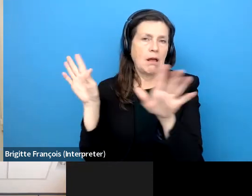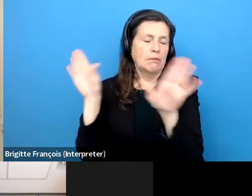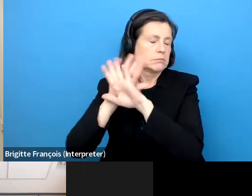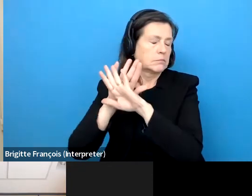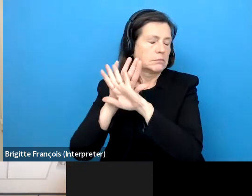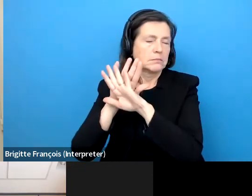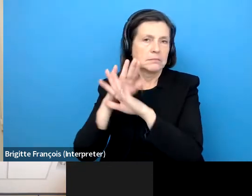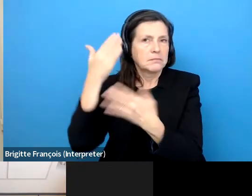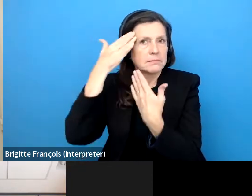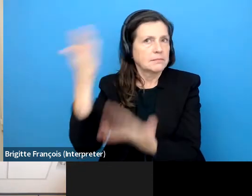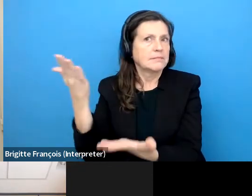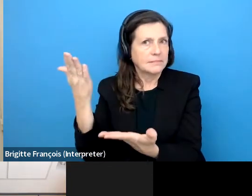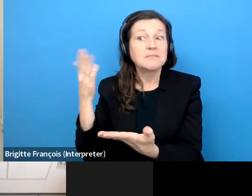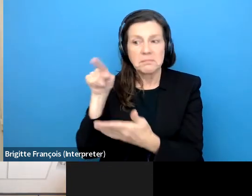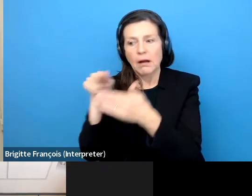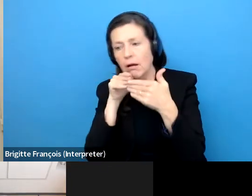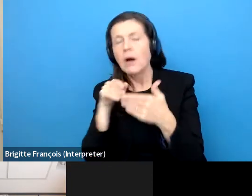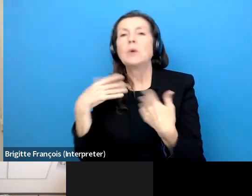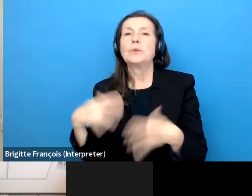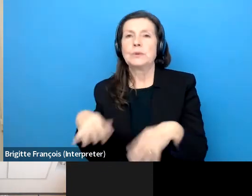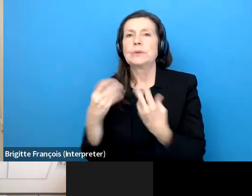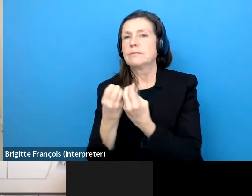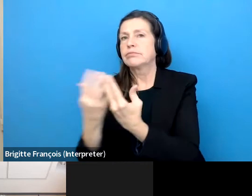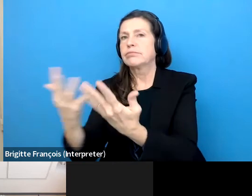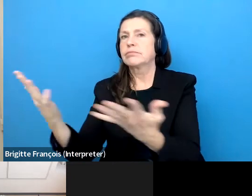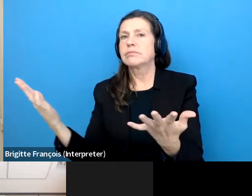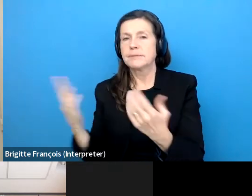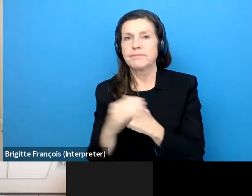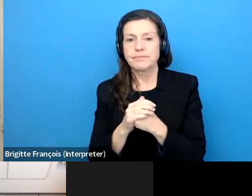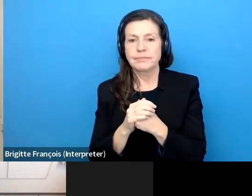about these secrets, about what is happening in apartments